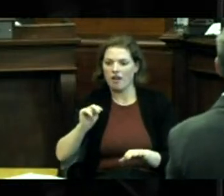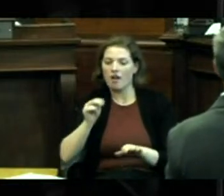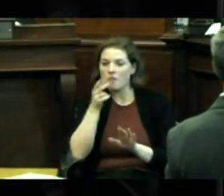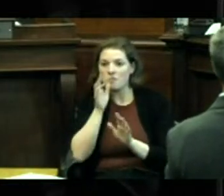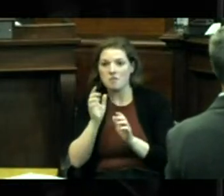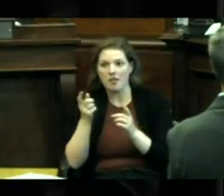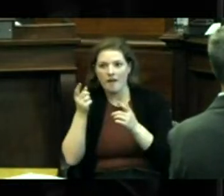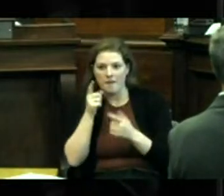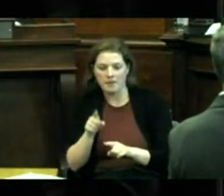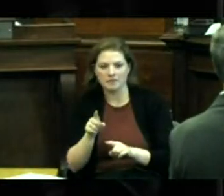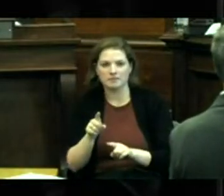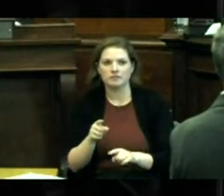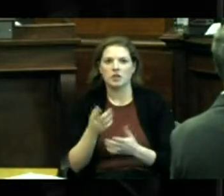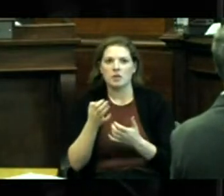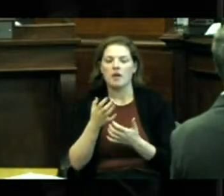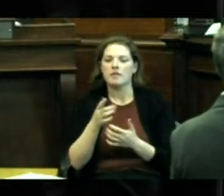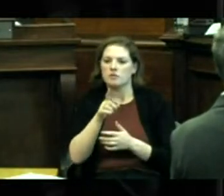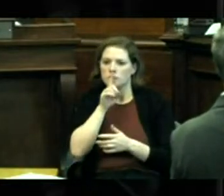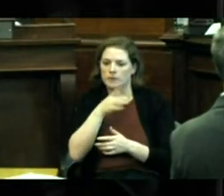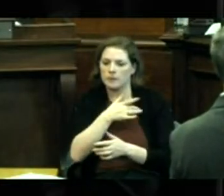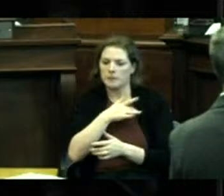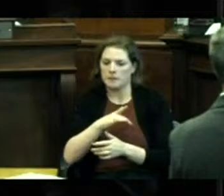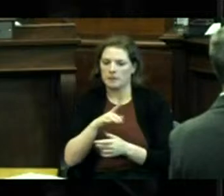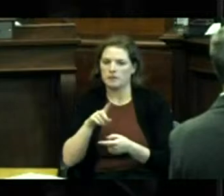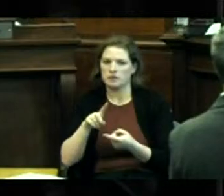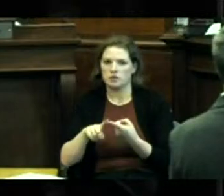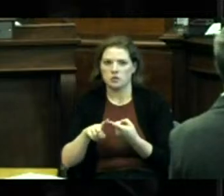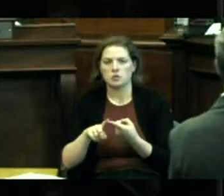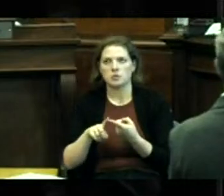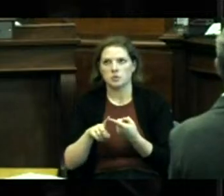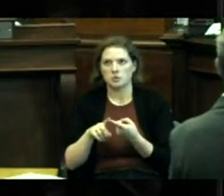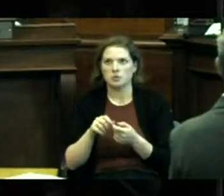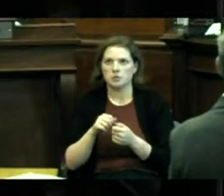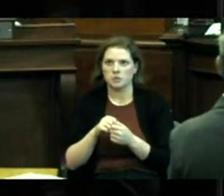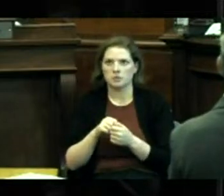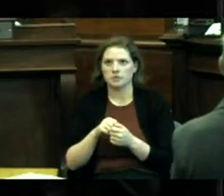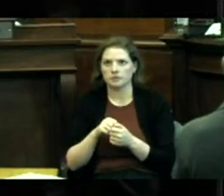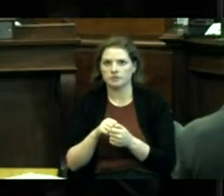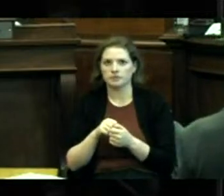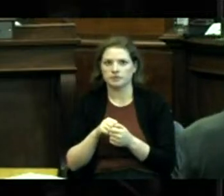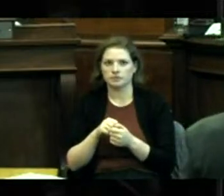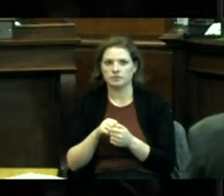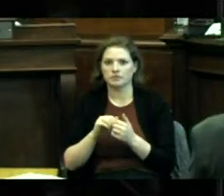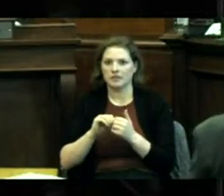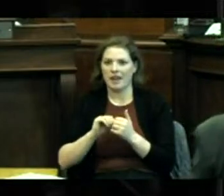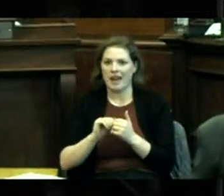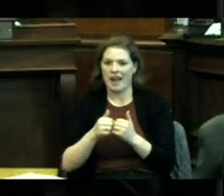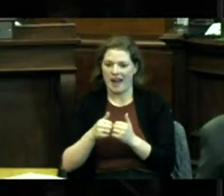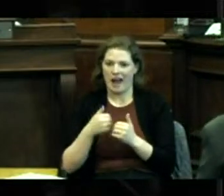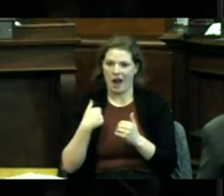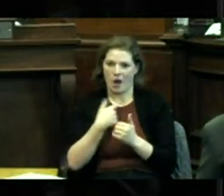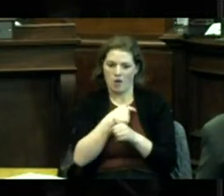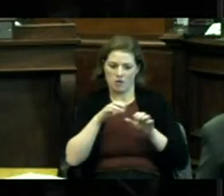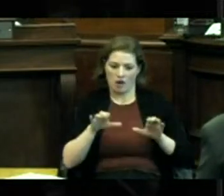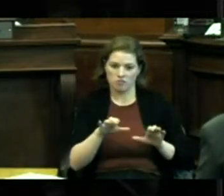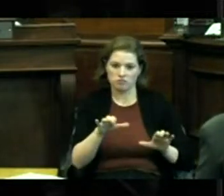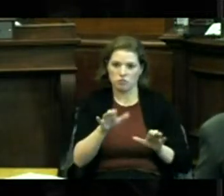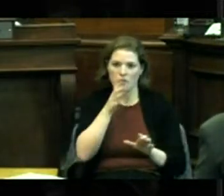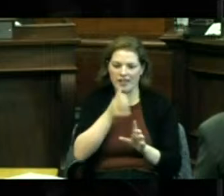And also another just little reminder the children's pavilion is moving forward. Yay! So we